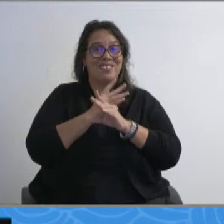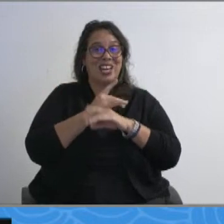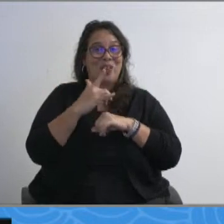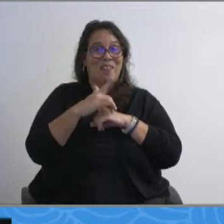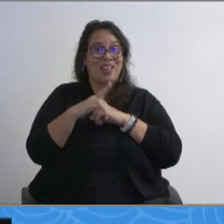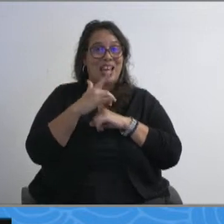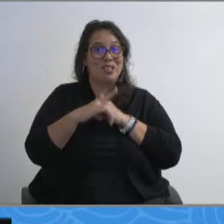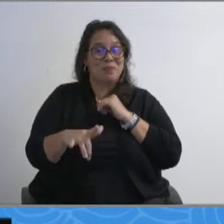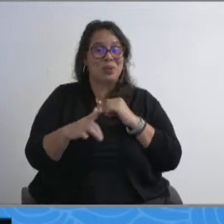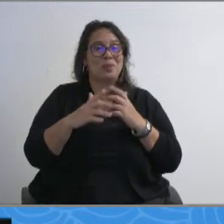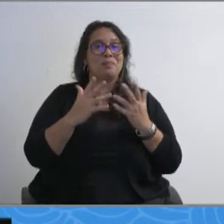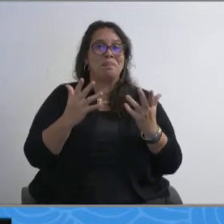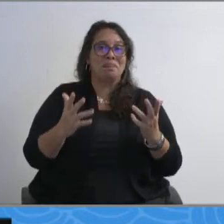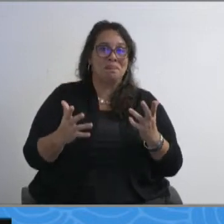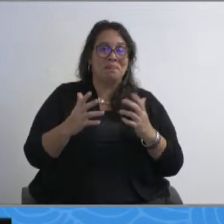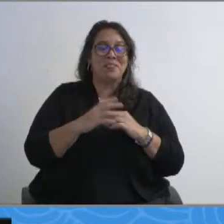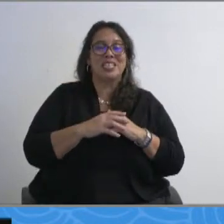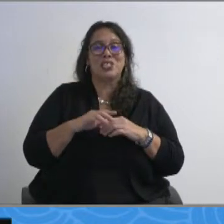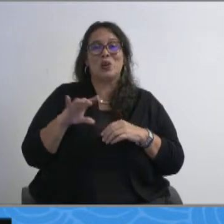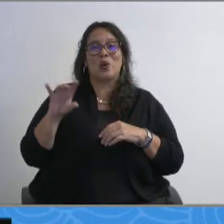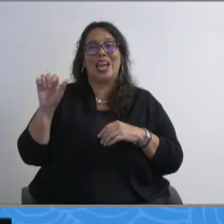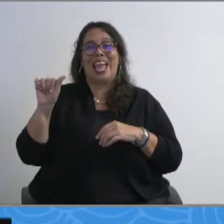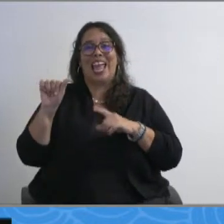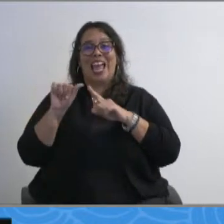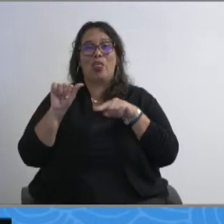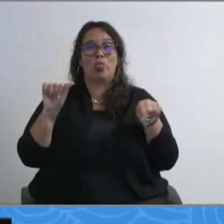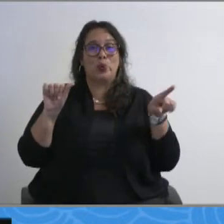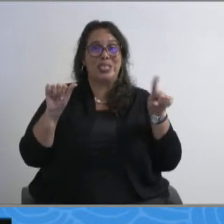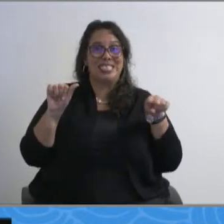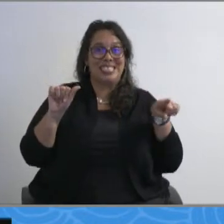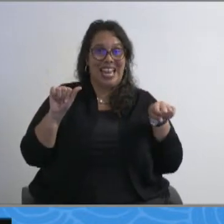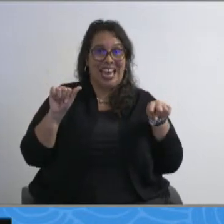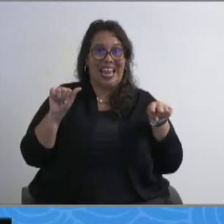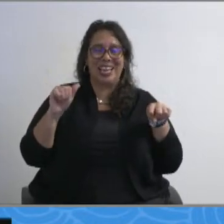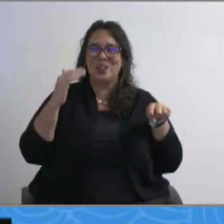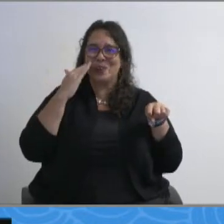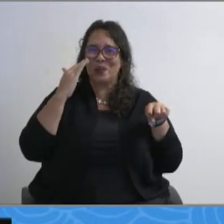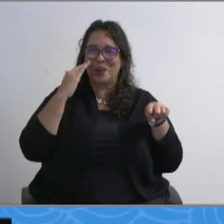So, going to the A through Z index on lbschools.net,